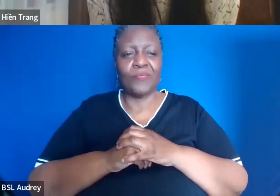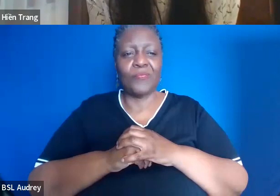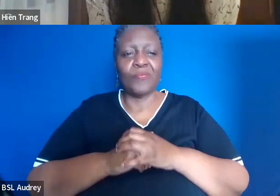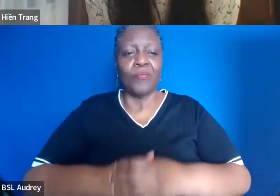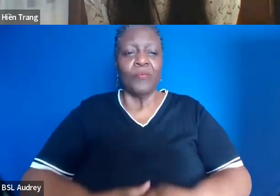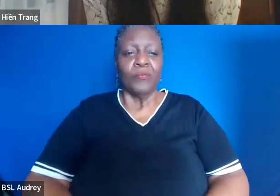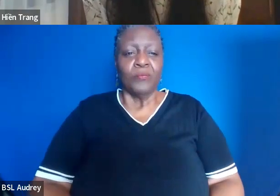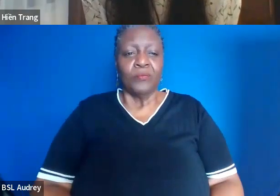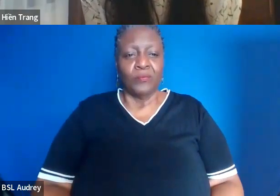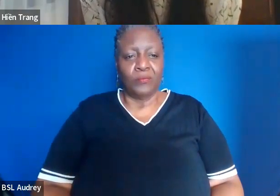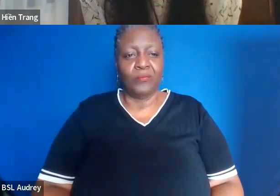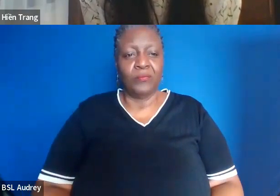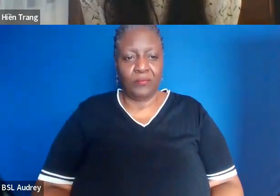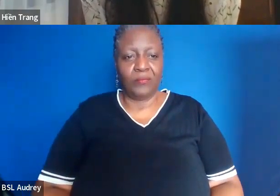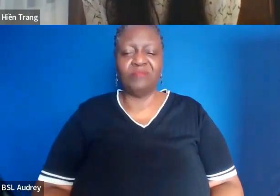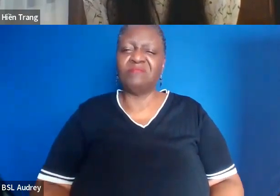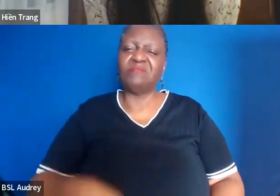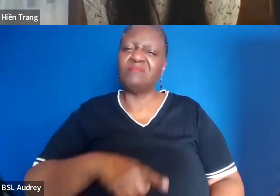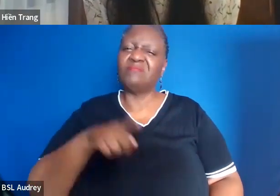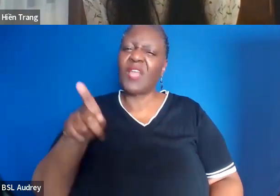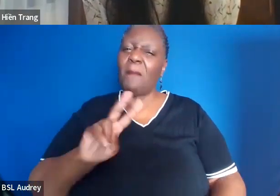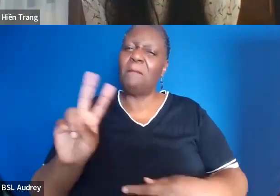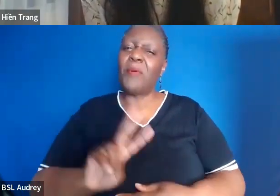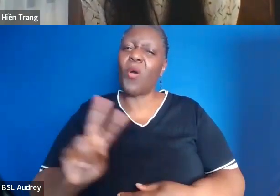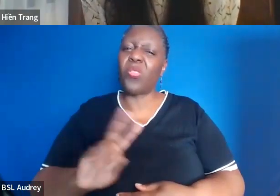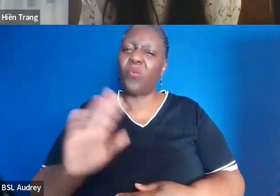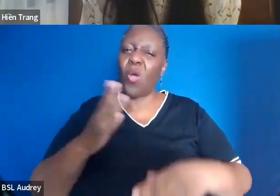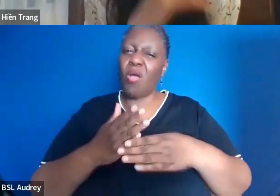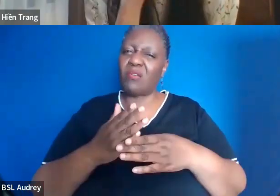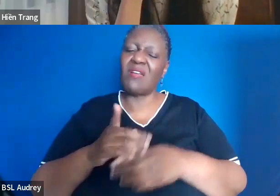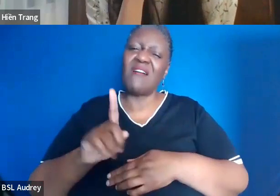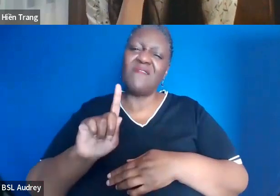kind of a fierce femininity in both of your of your work right in Hien Trang's